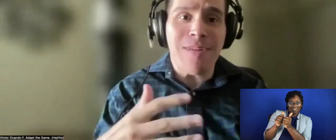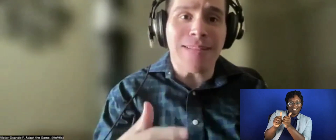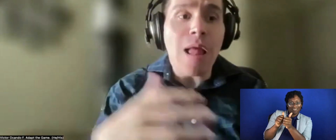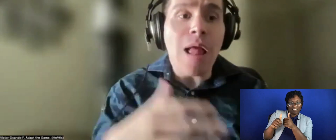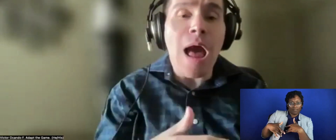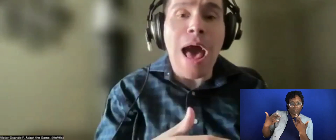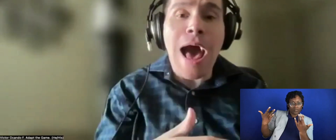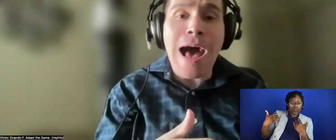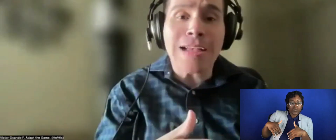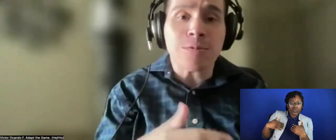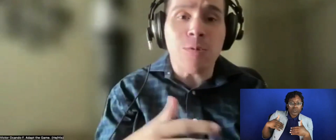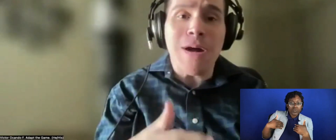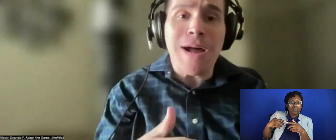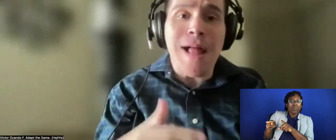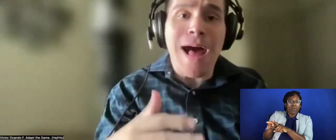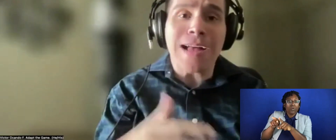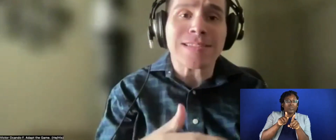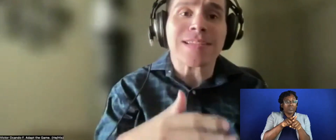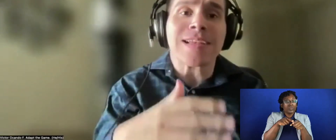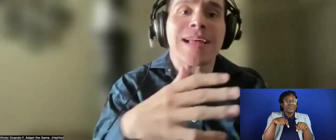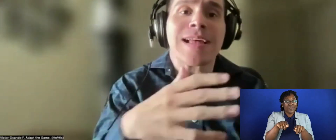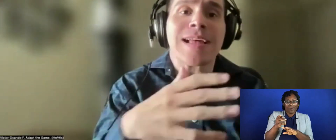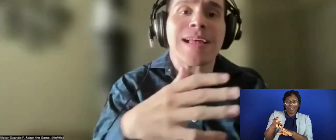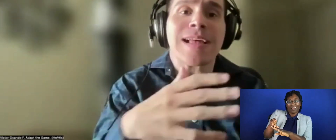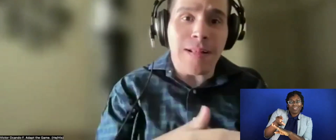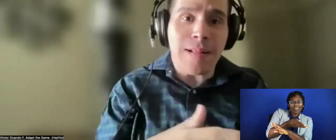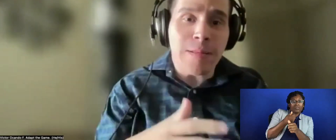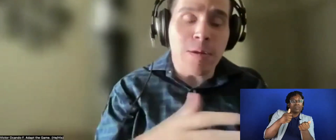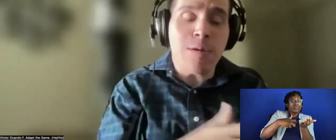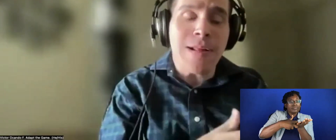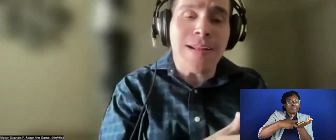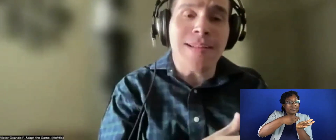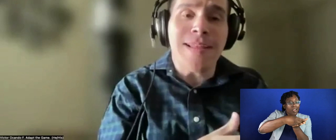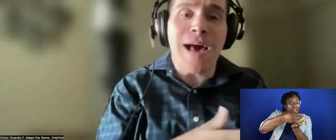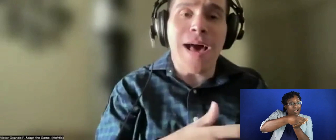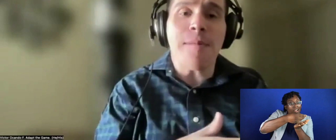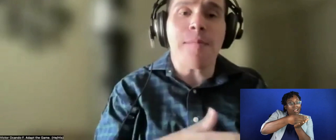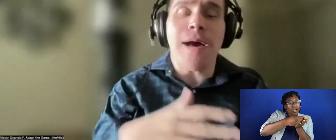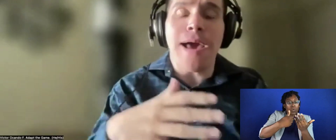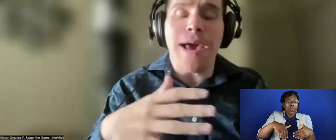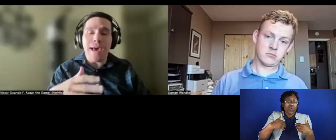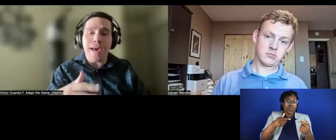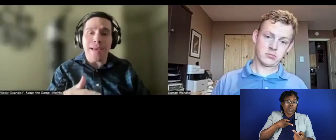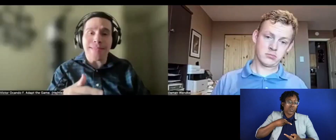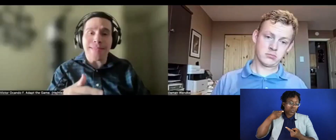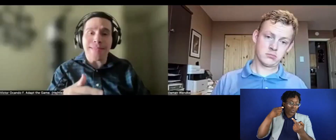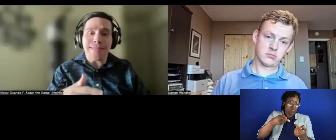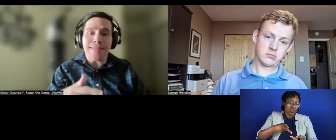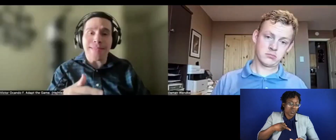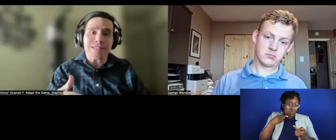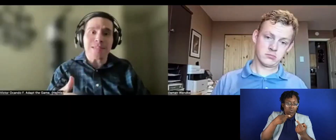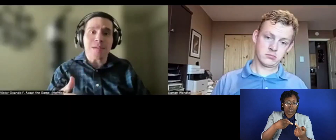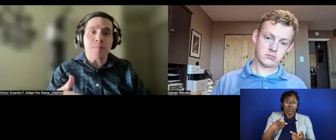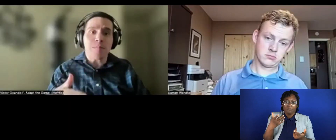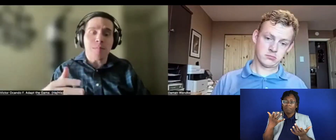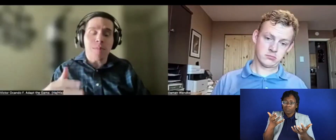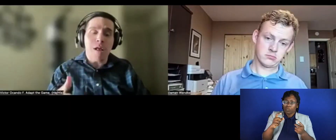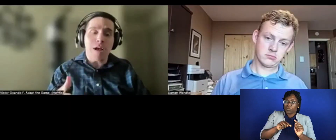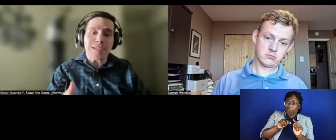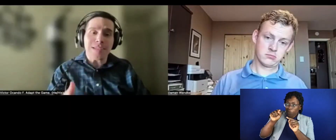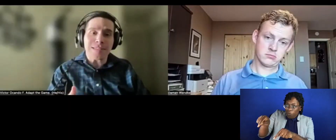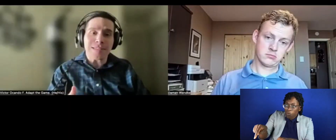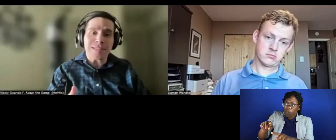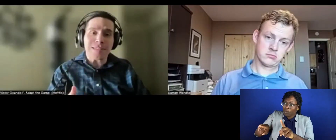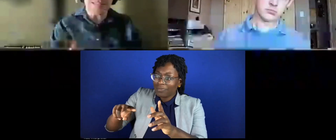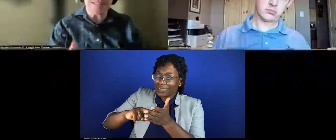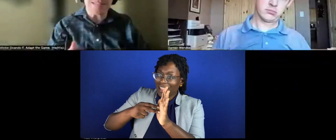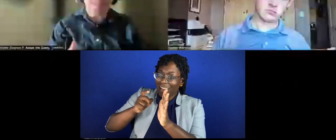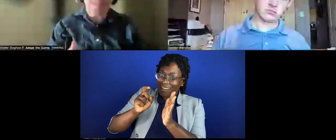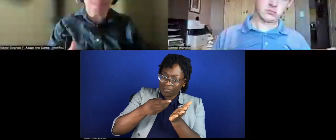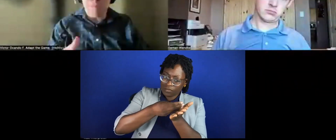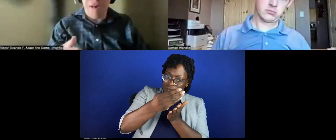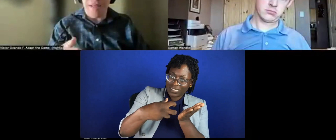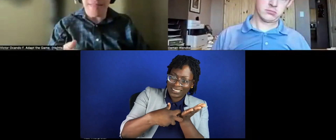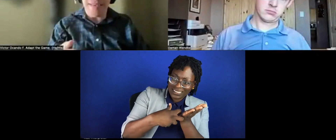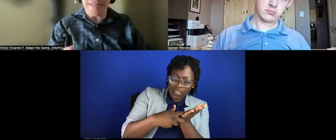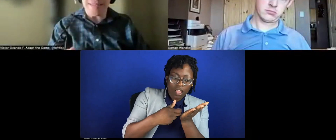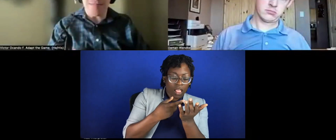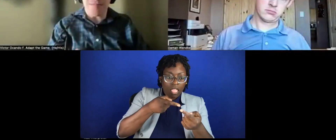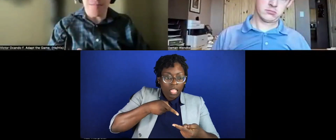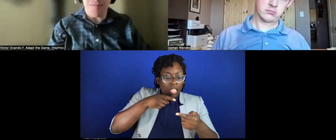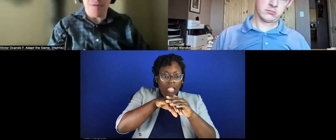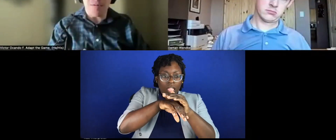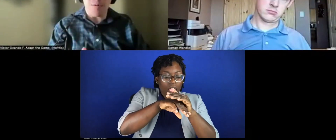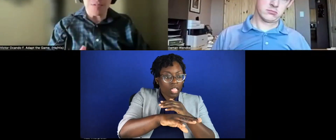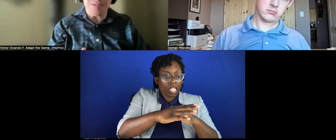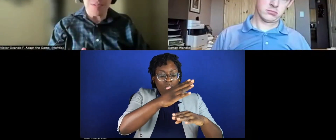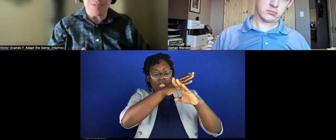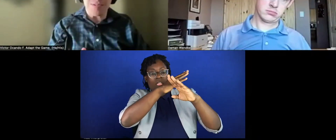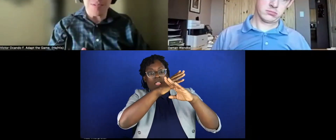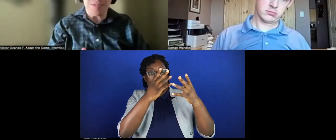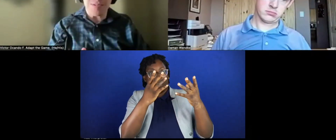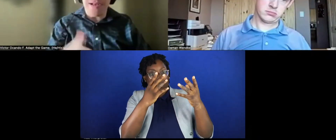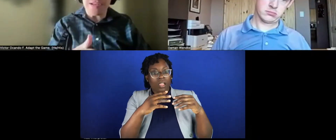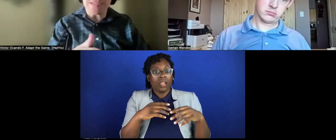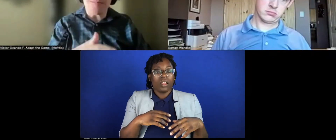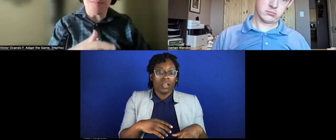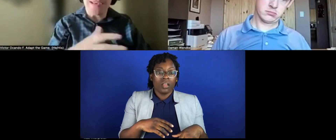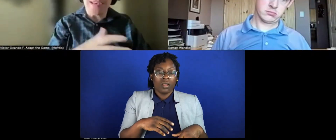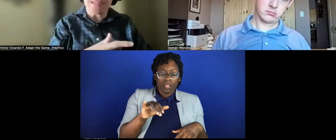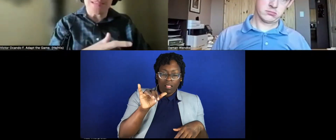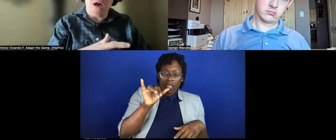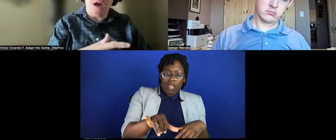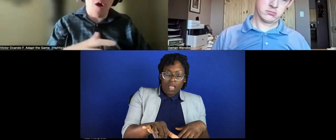purchase process as well as with the on-location experience at different sports venues.